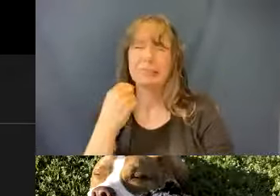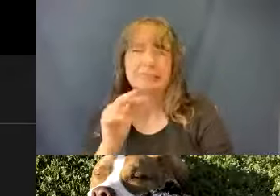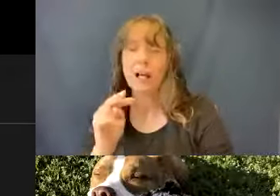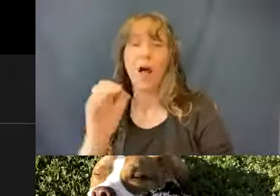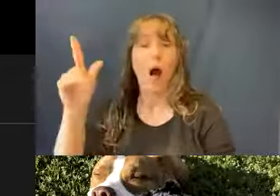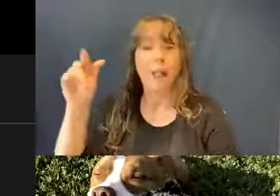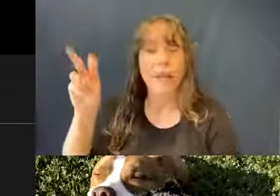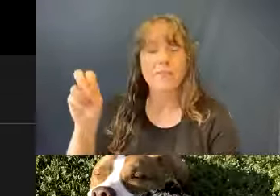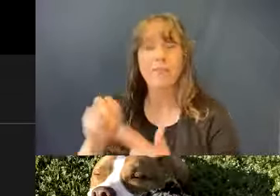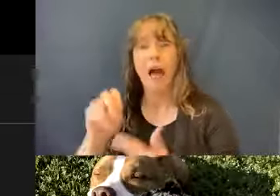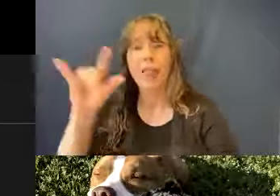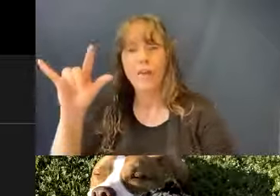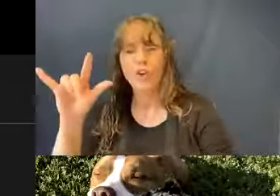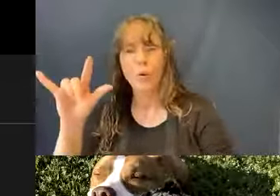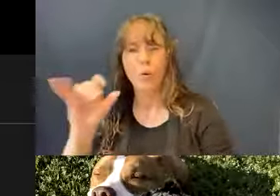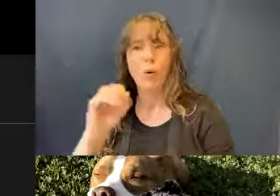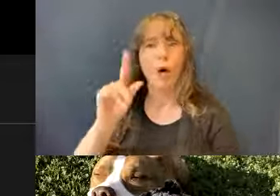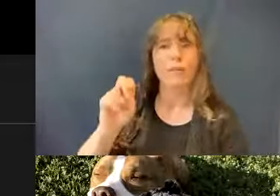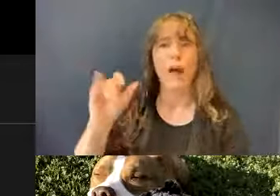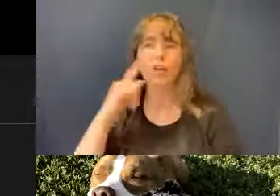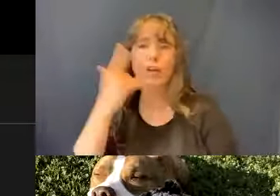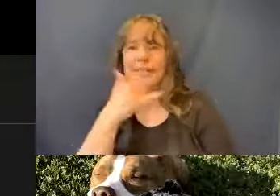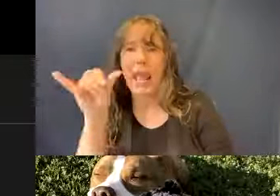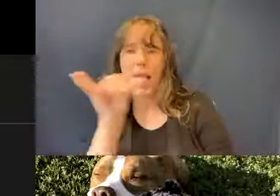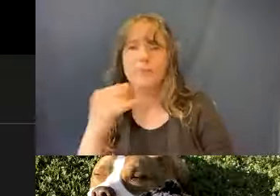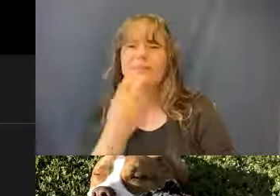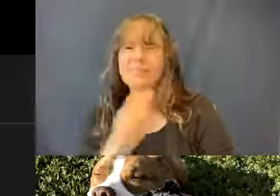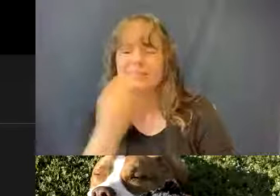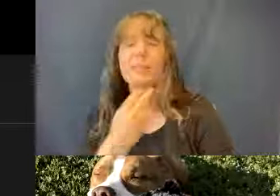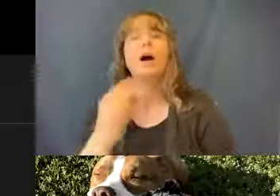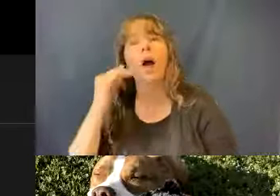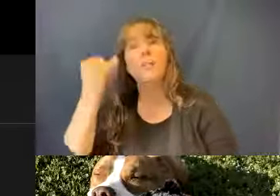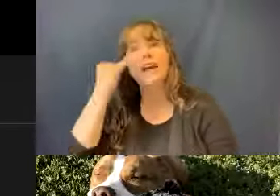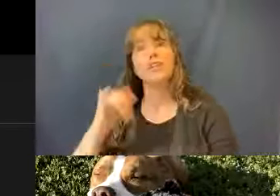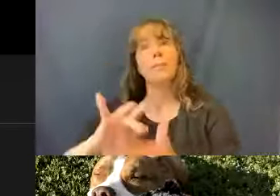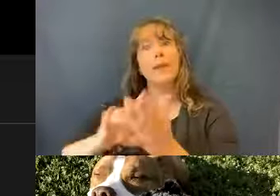I love you. And as you can imagine, medical terminology, even when you're trying to talk